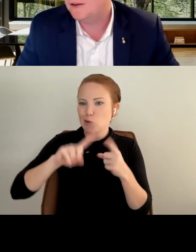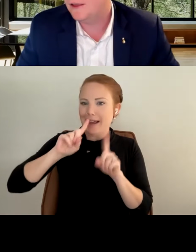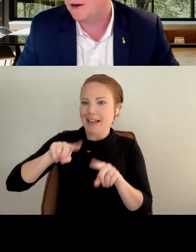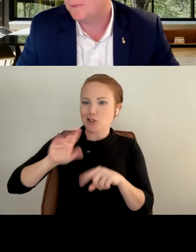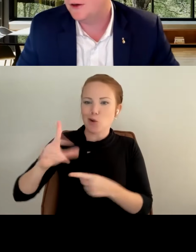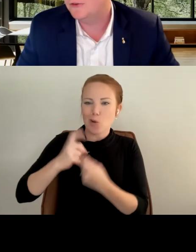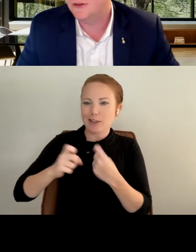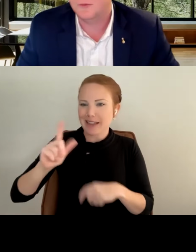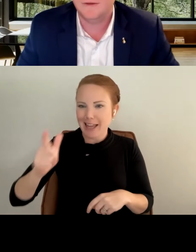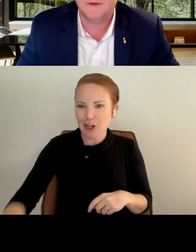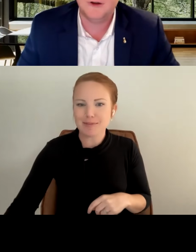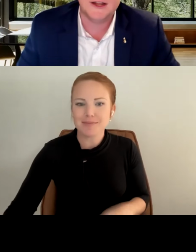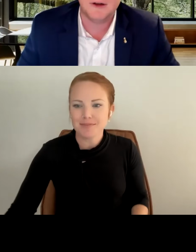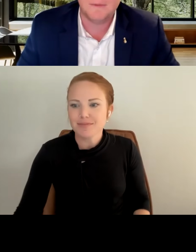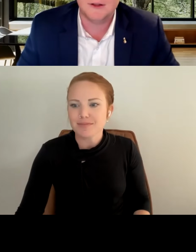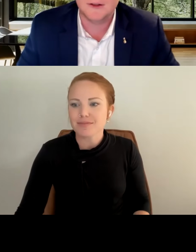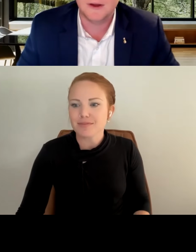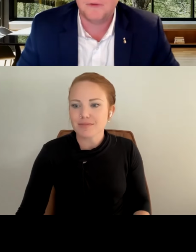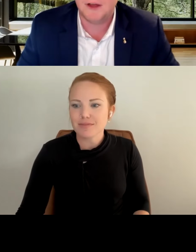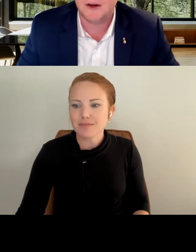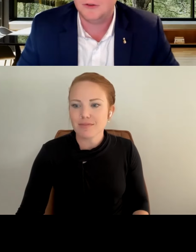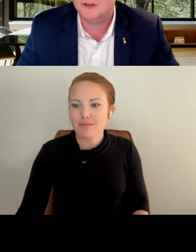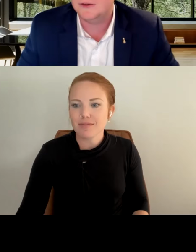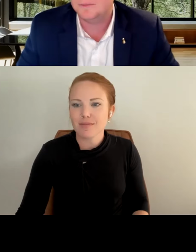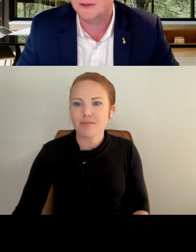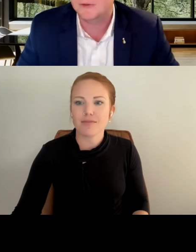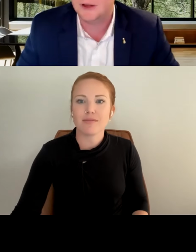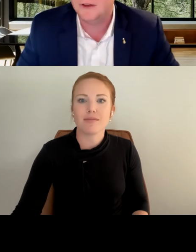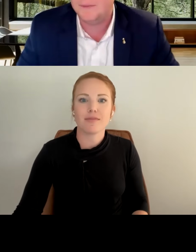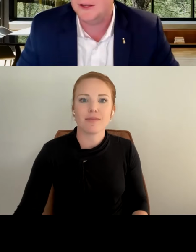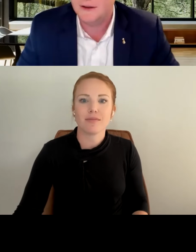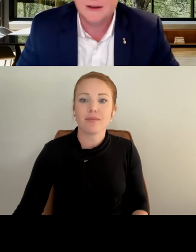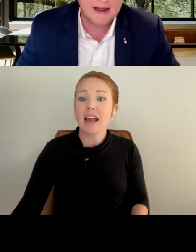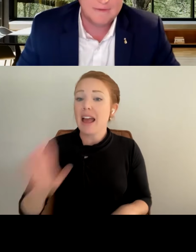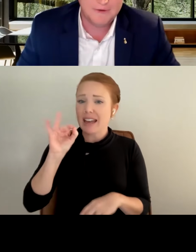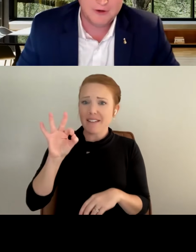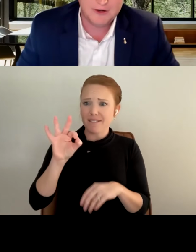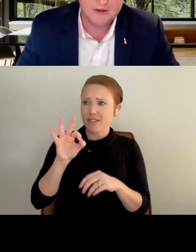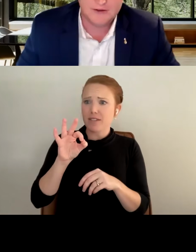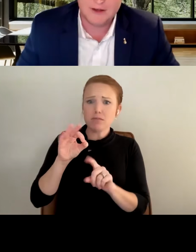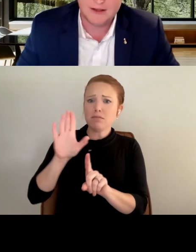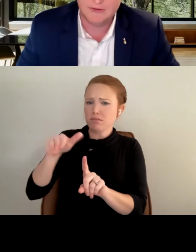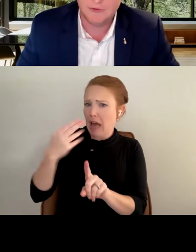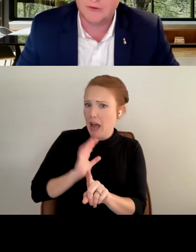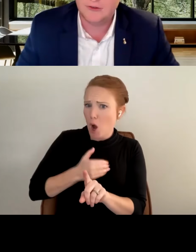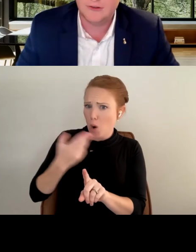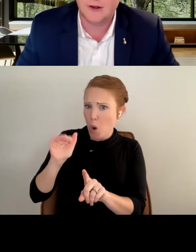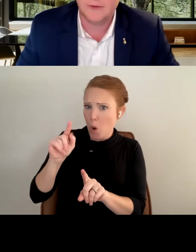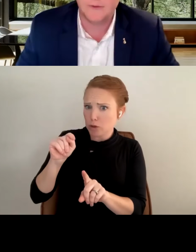I'll tell our couple of hosts as well - feel free to interrupt me along the way if we've got a question that's that's pretty timely, feel free to interrupt me, I love questions along the way.